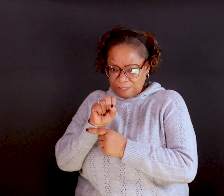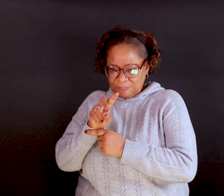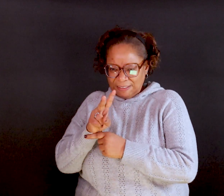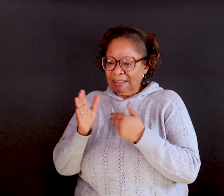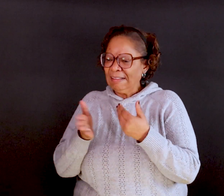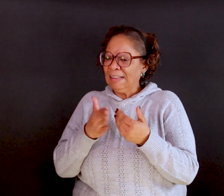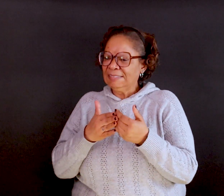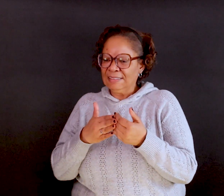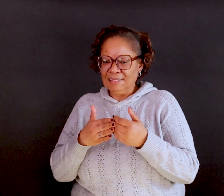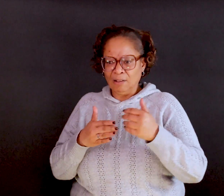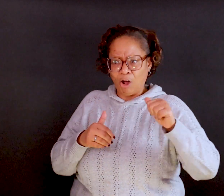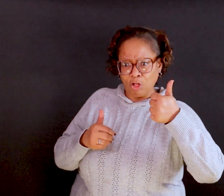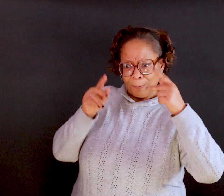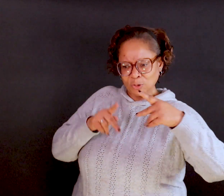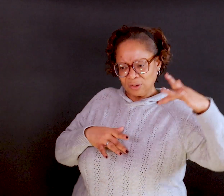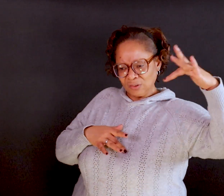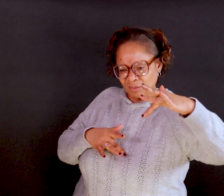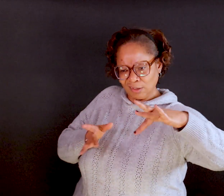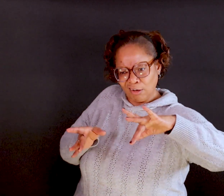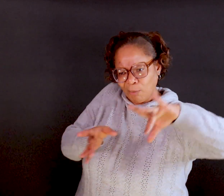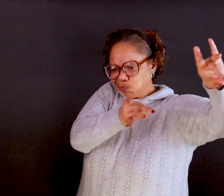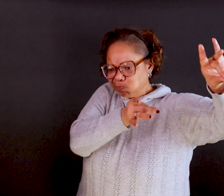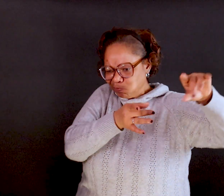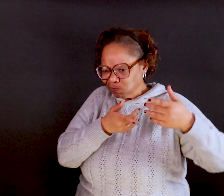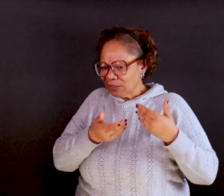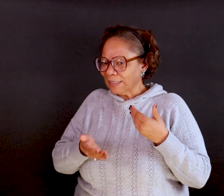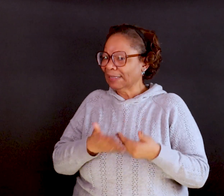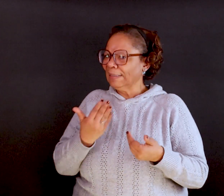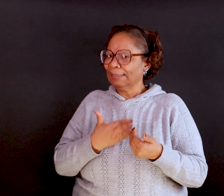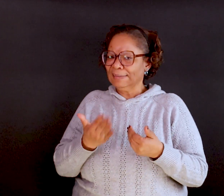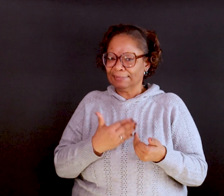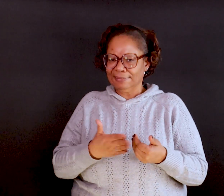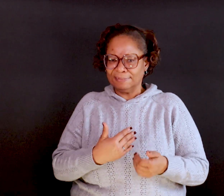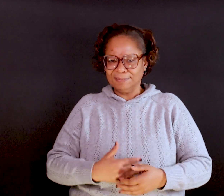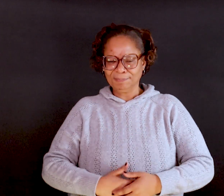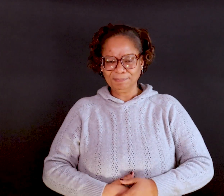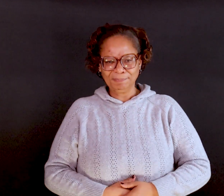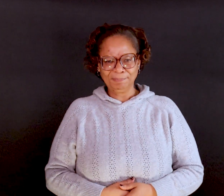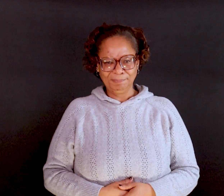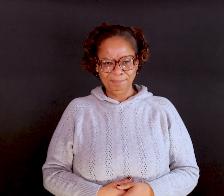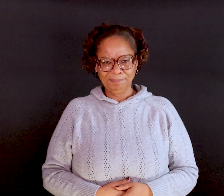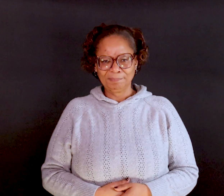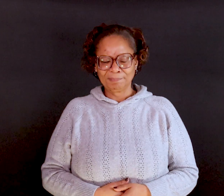that have germs from the nose or mouth of a person with the virus.